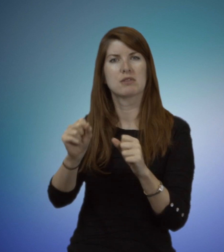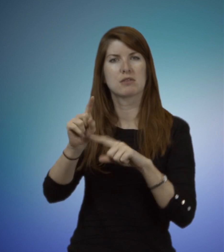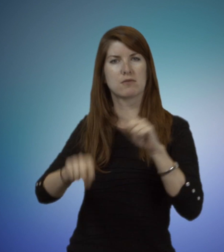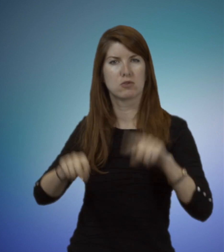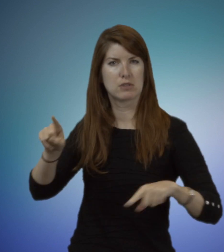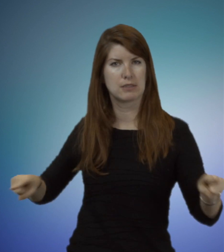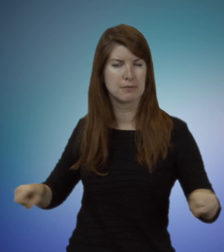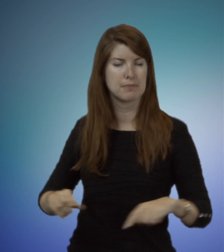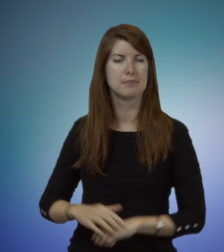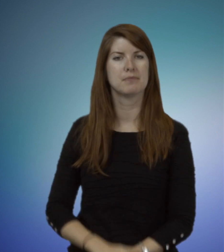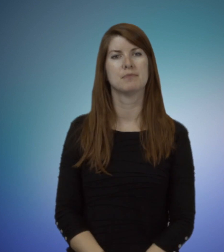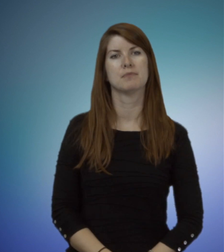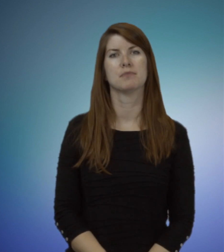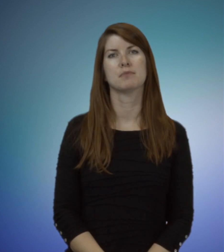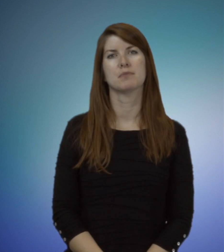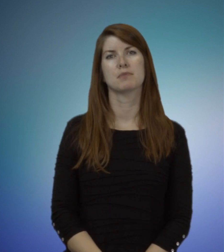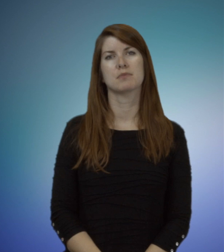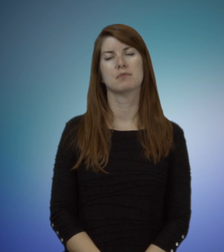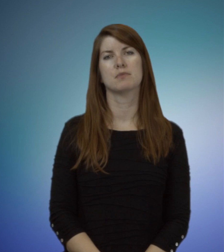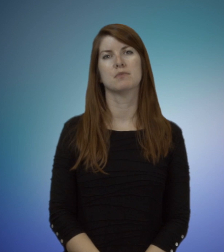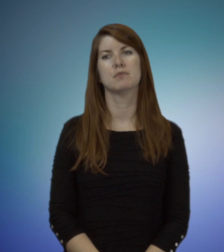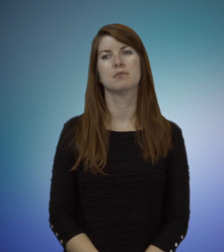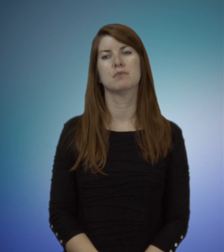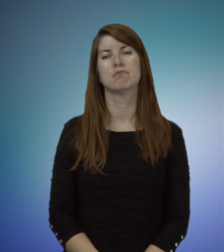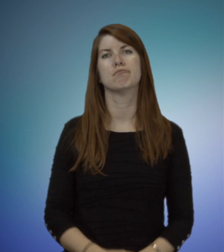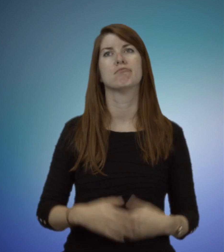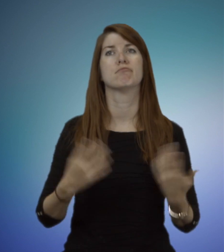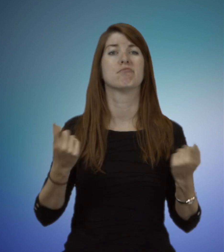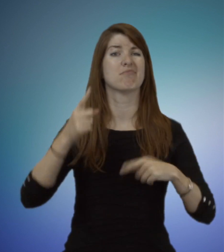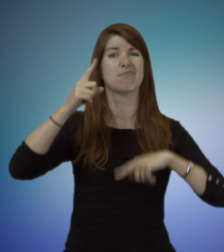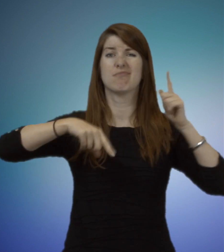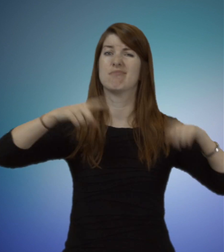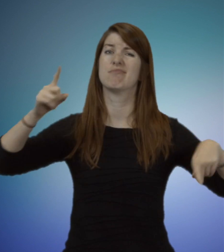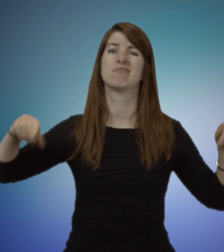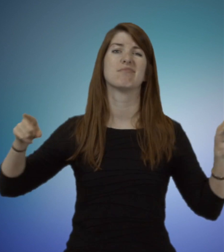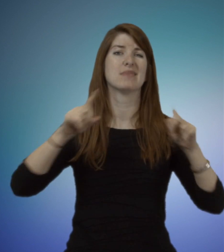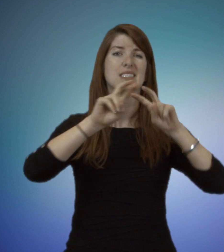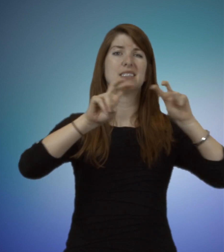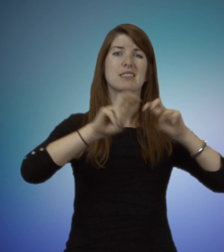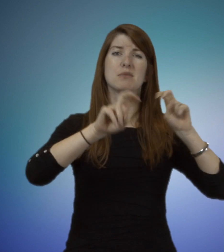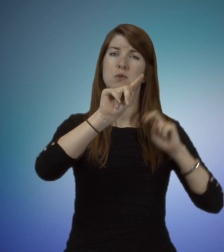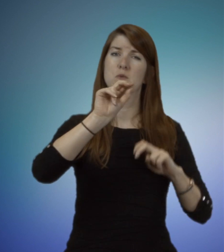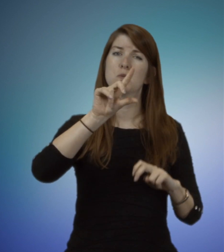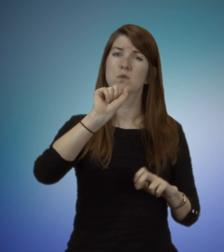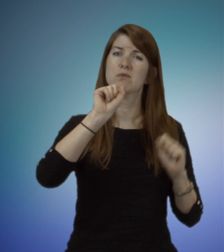Various assessment tools may be used, specific articulation tests, again may be given